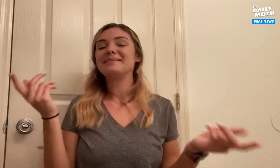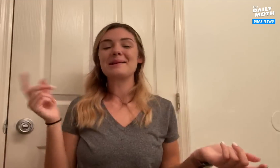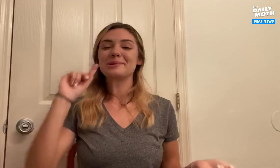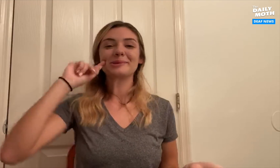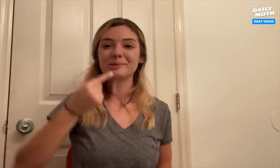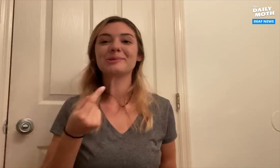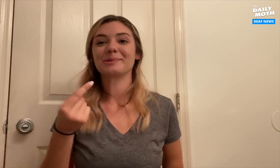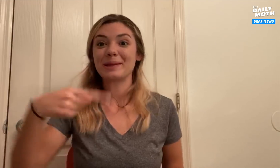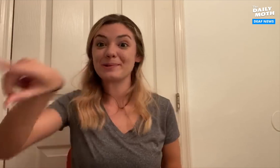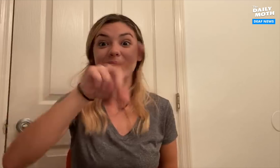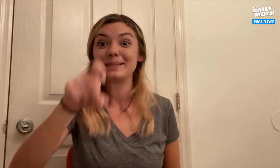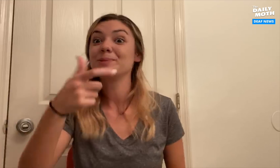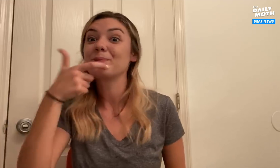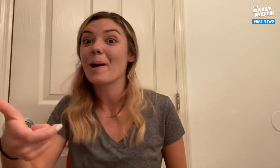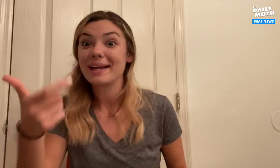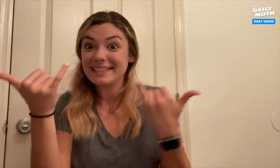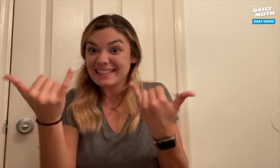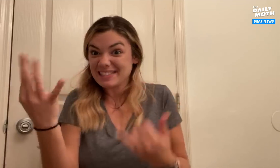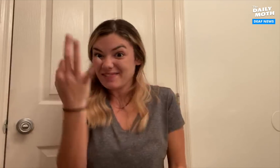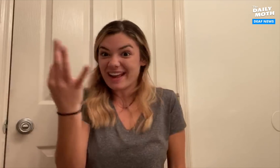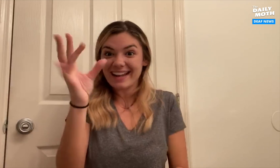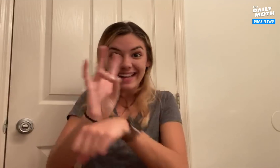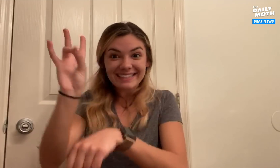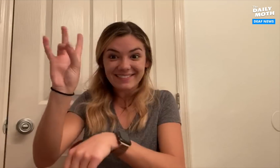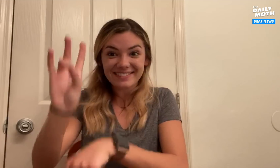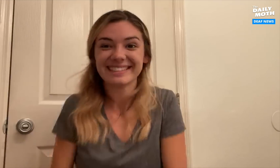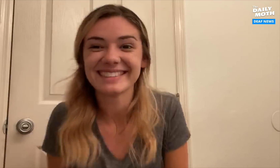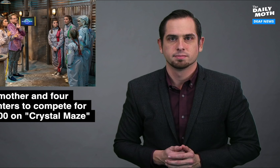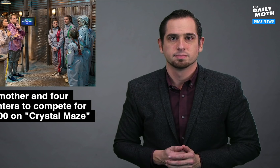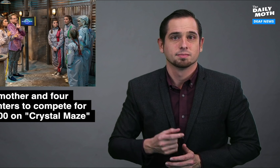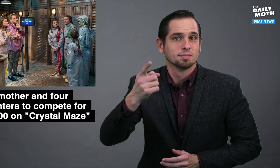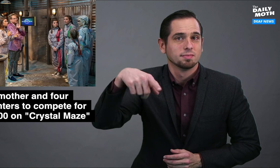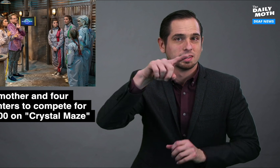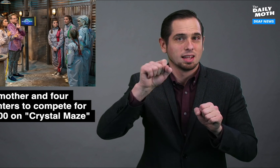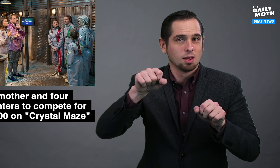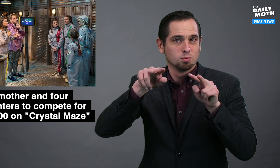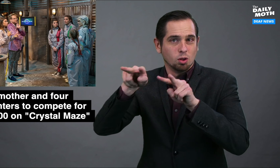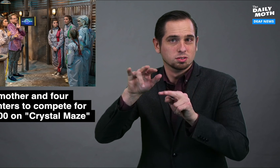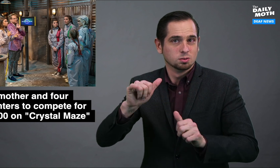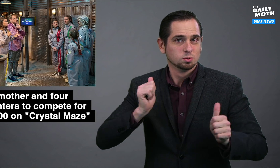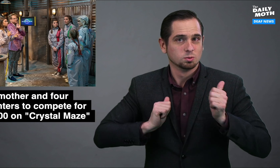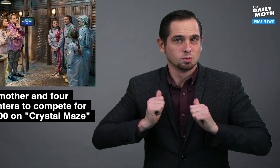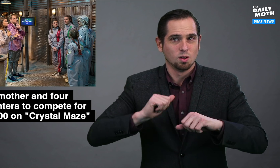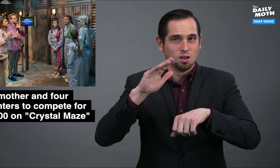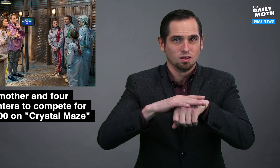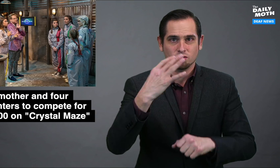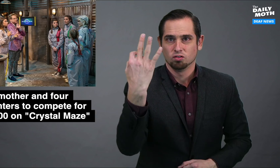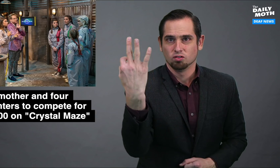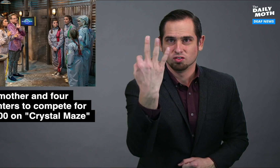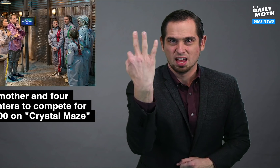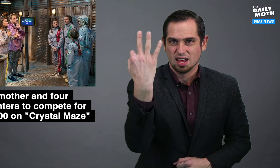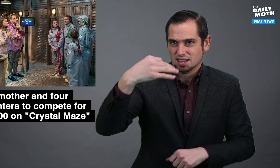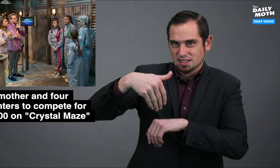Buttigieg said he was concerned that Bernie was not showing